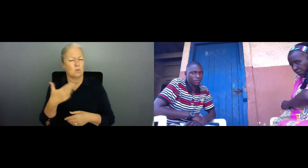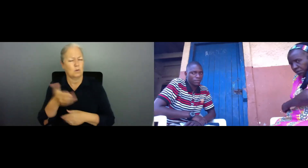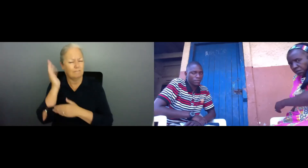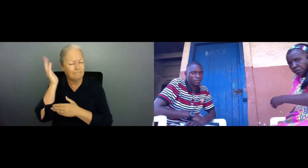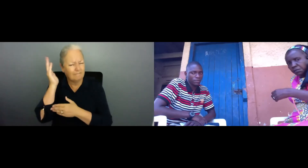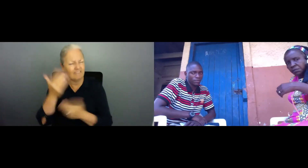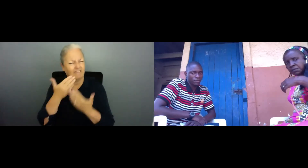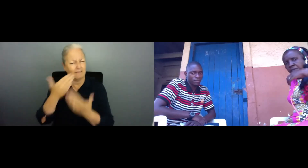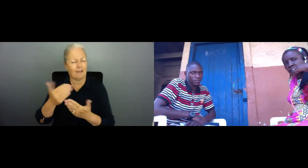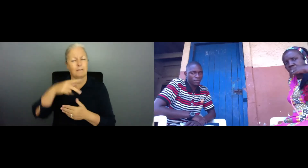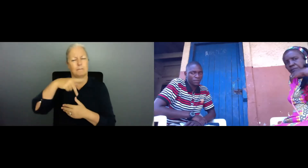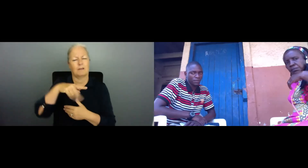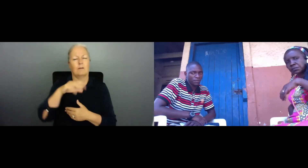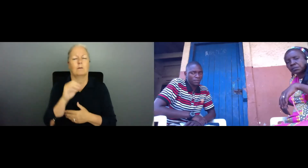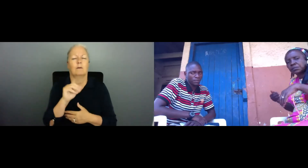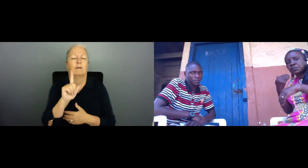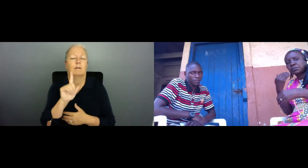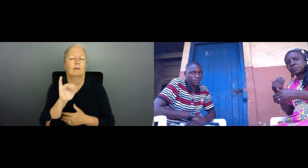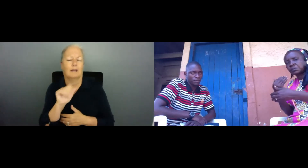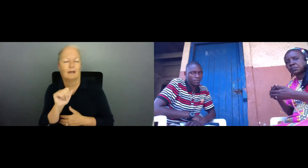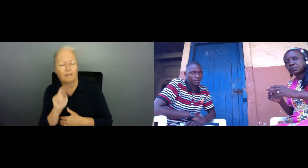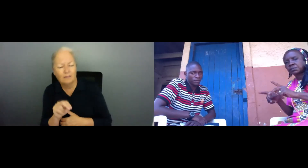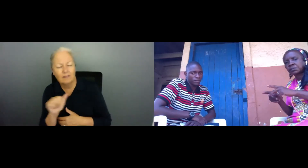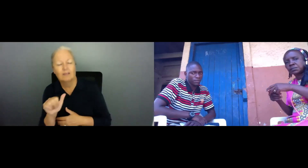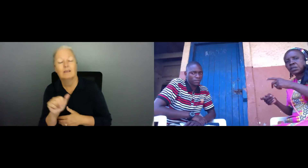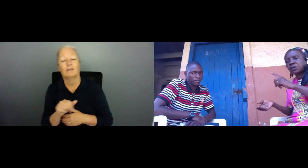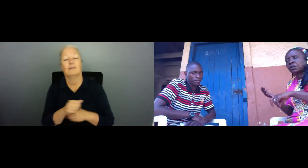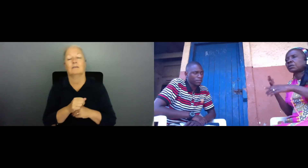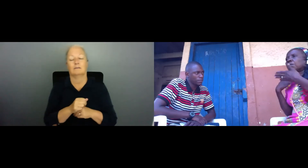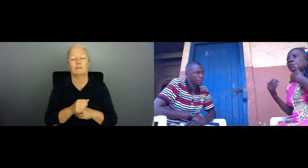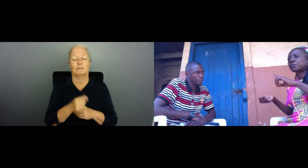for stressing the holistic approach we need to take really taking into account you know